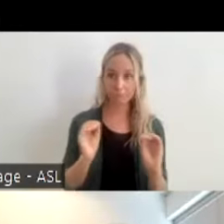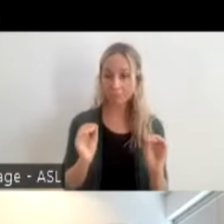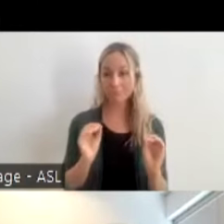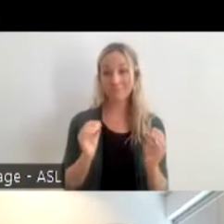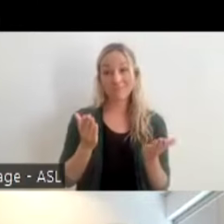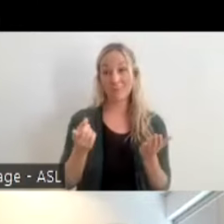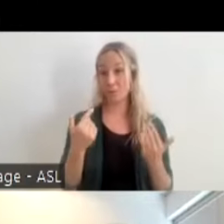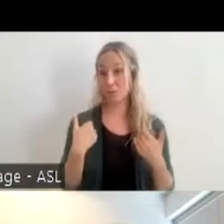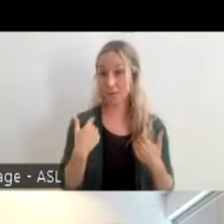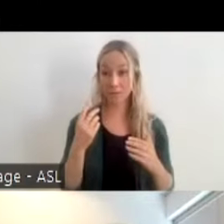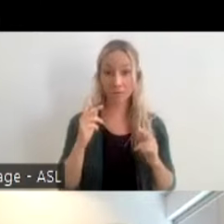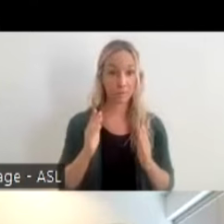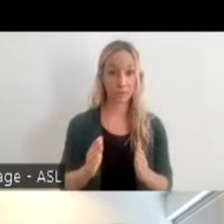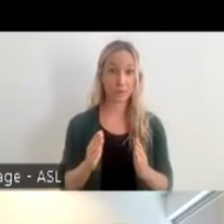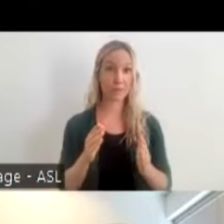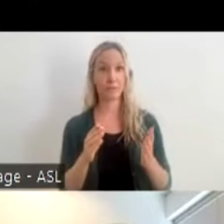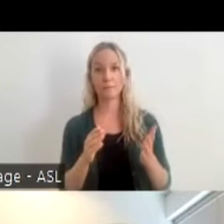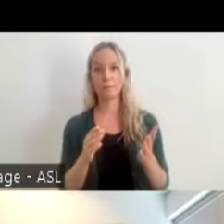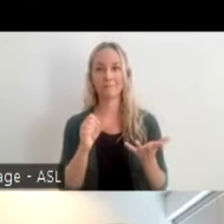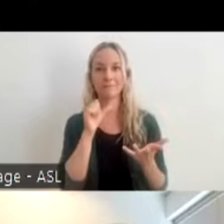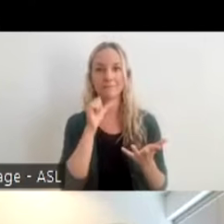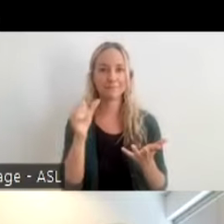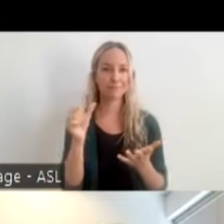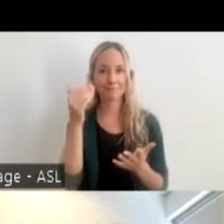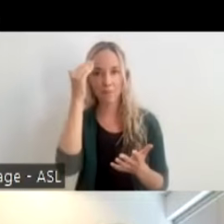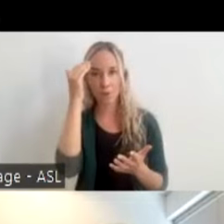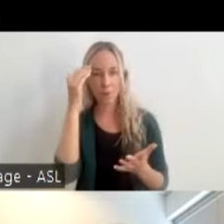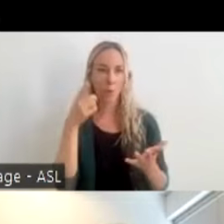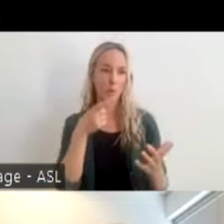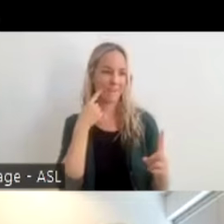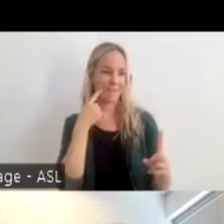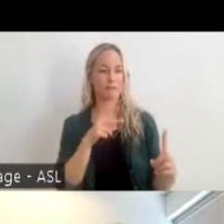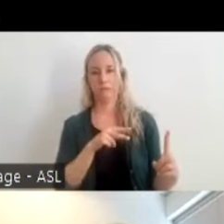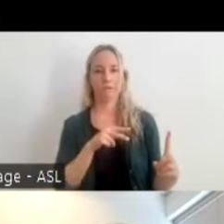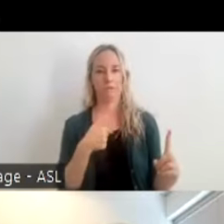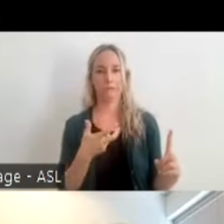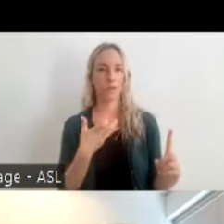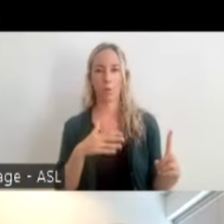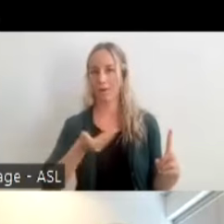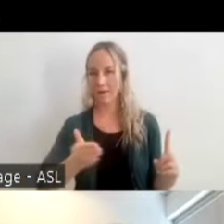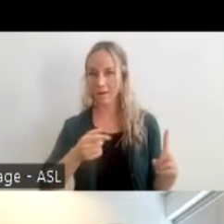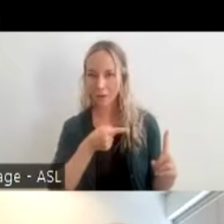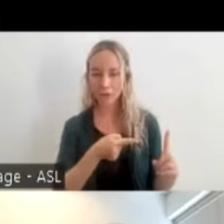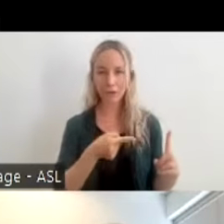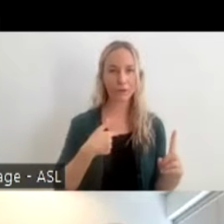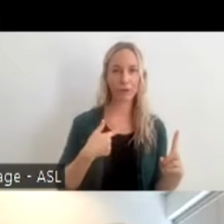that person may no longer be presently impaired, having that record of the impairment is something that would cover